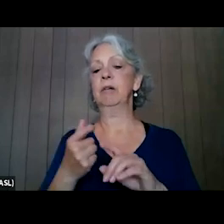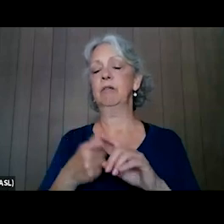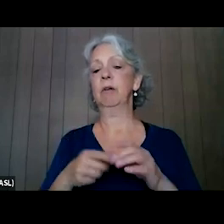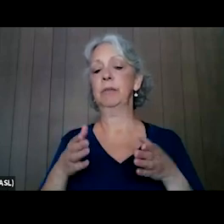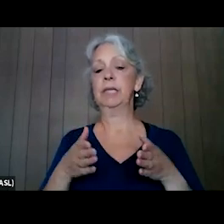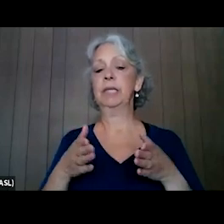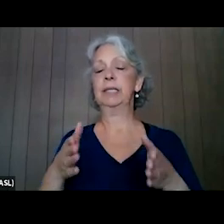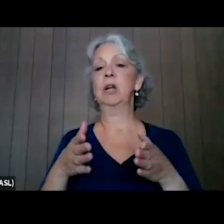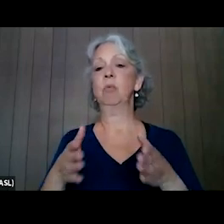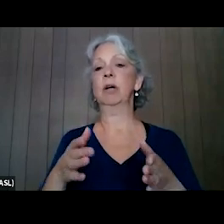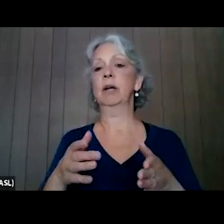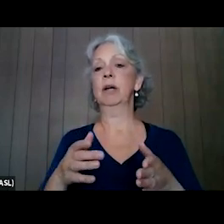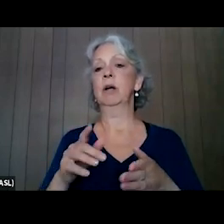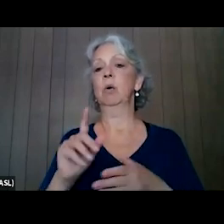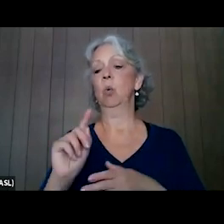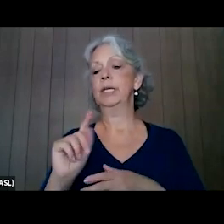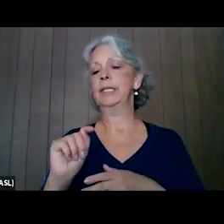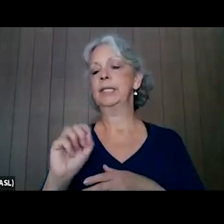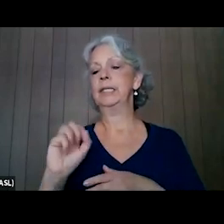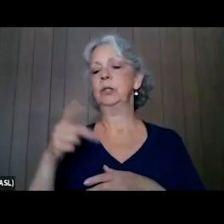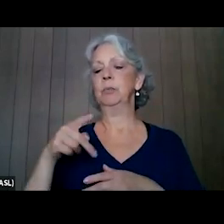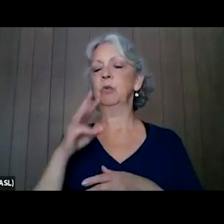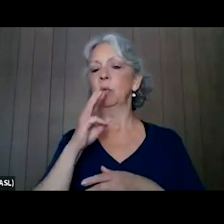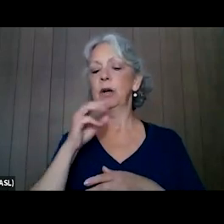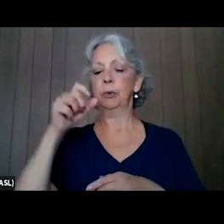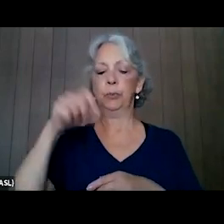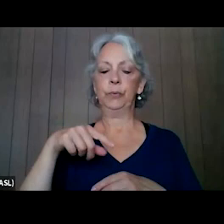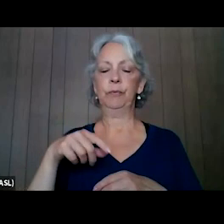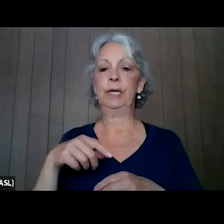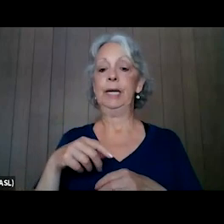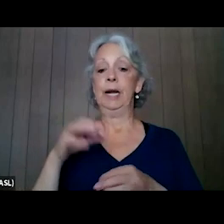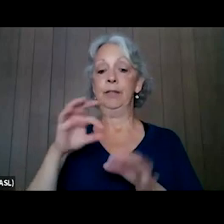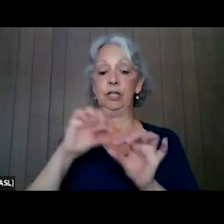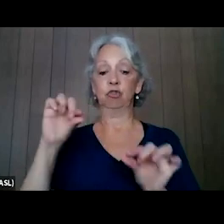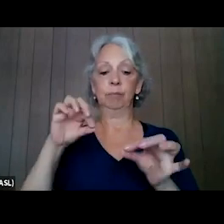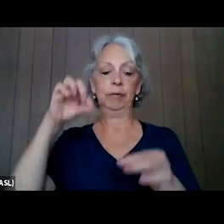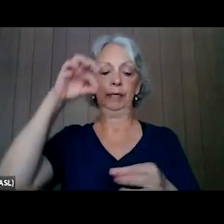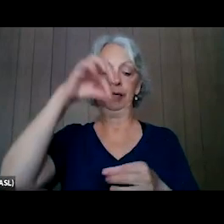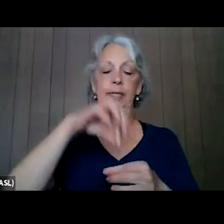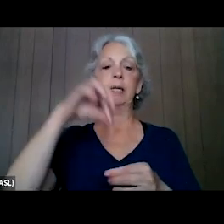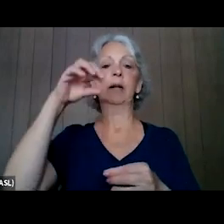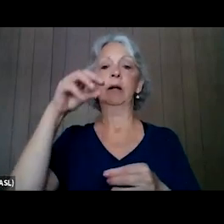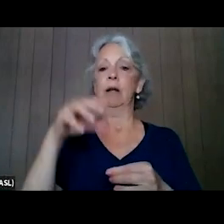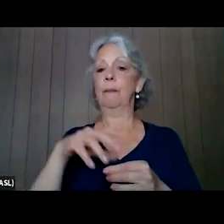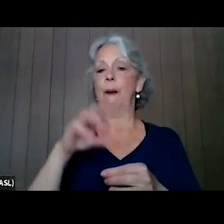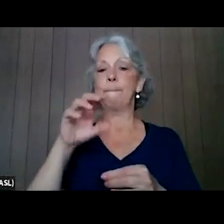put about a teaspoon of water on it, dipped a test strip in it, and it was sensitive enough to pick a positive up.